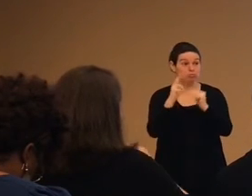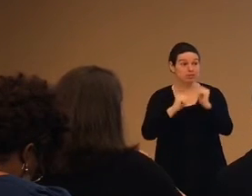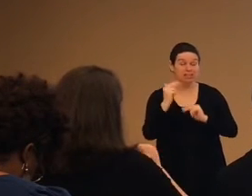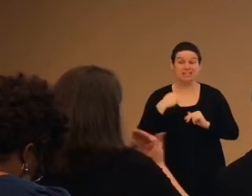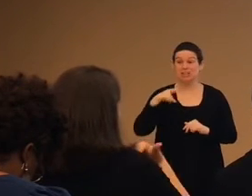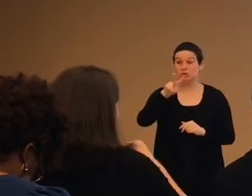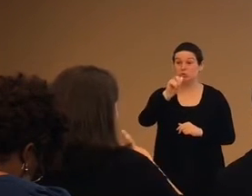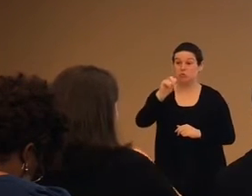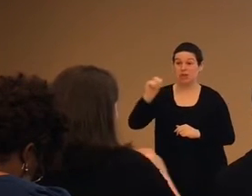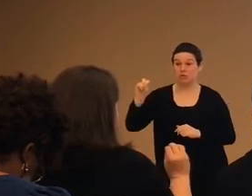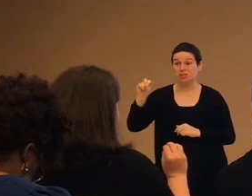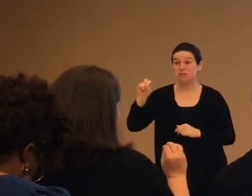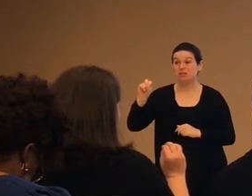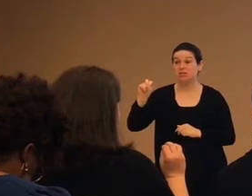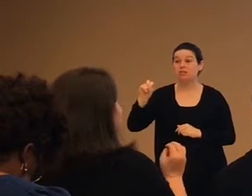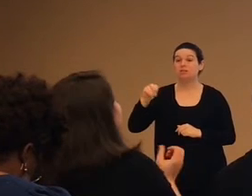2000 there has been some